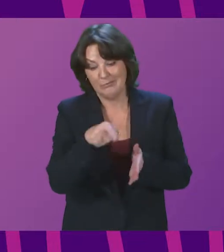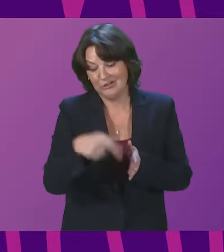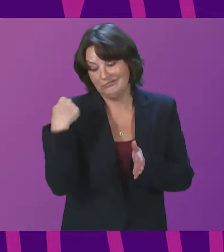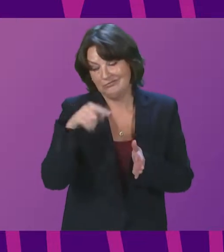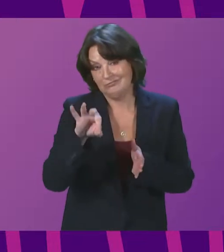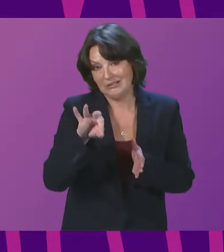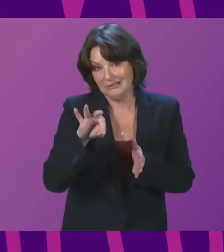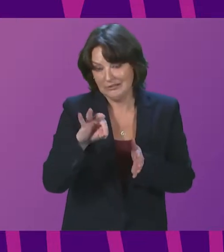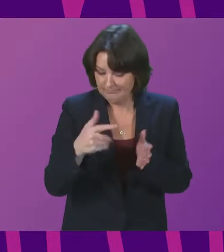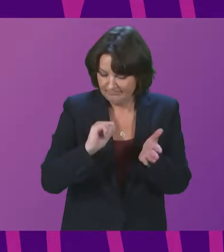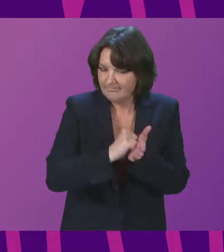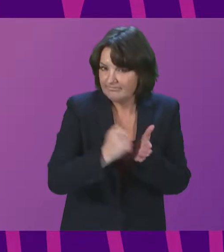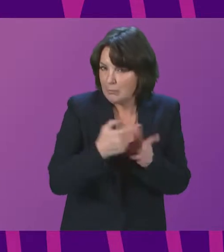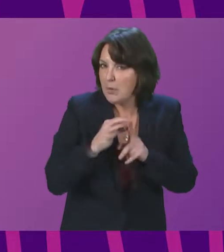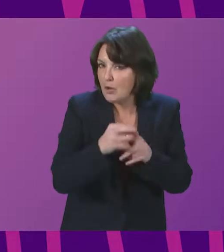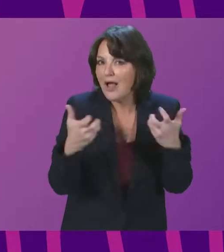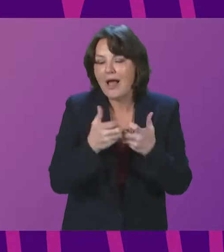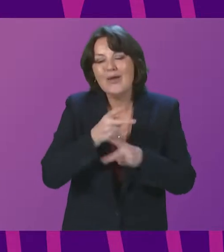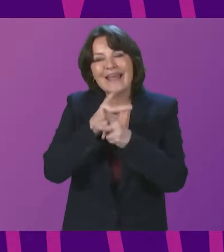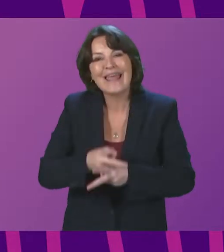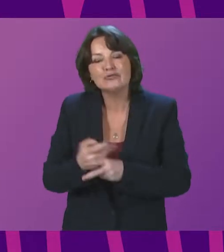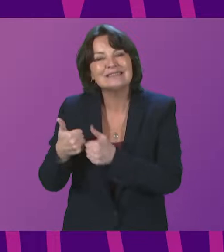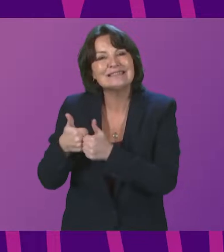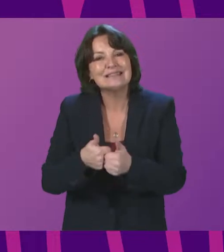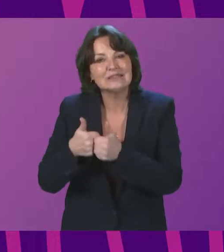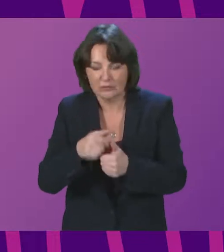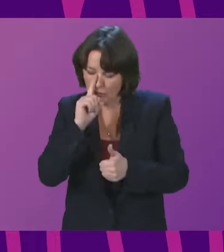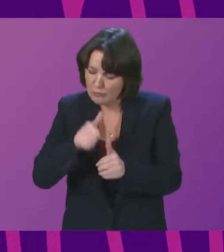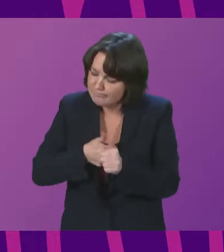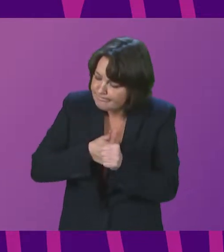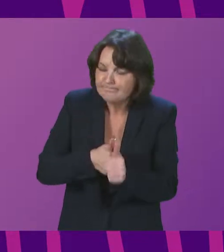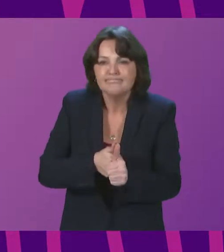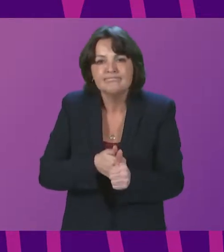assistance will improve support for more than 80,000 of Scotland’s unpaid carers.